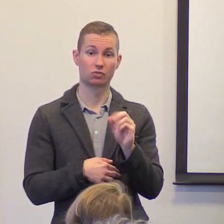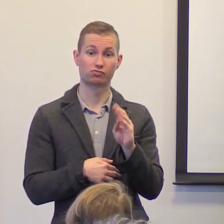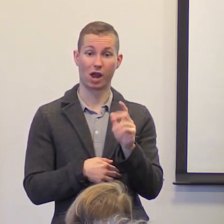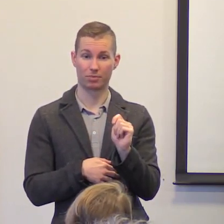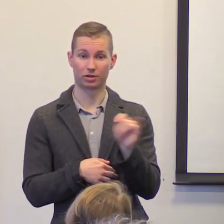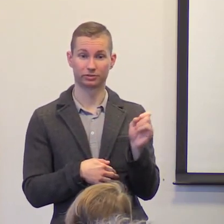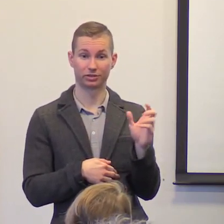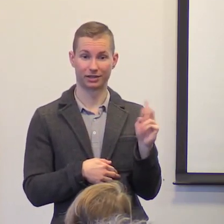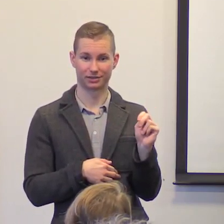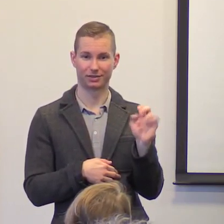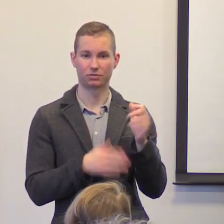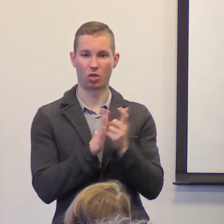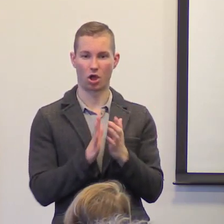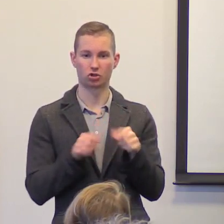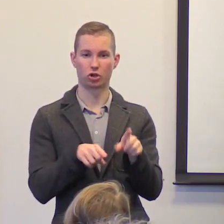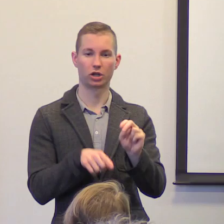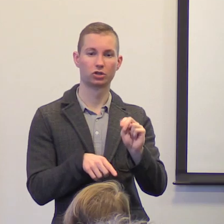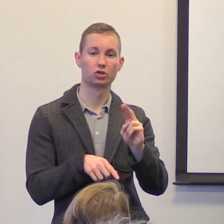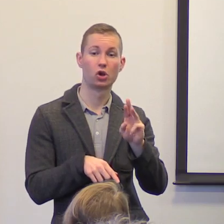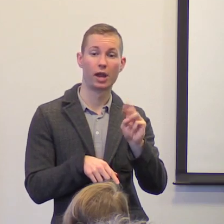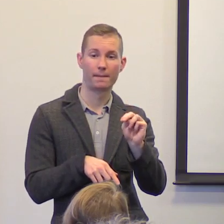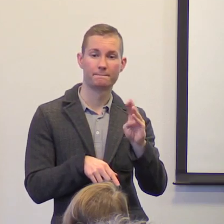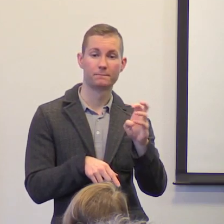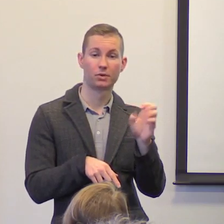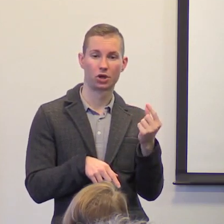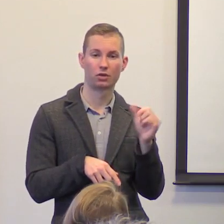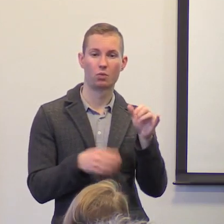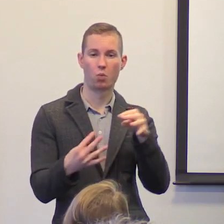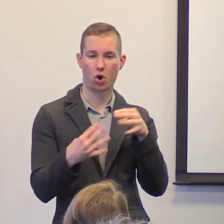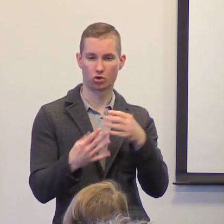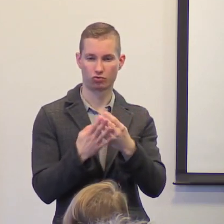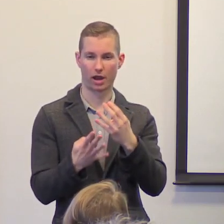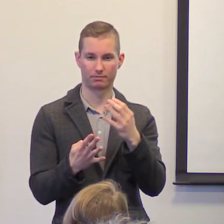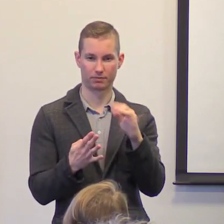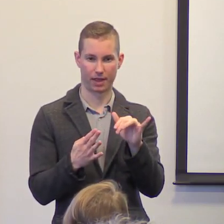prosecutor at Nuremberg, the war crimes prosecutor, had this great quote: "If there is any fixed